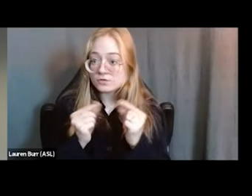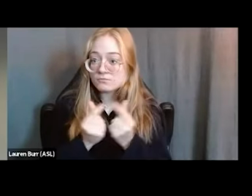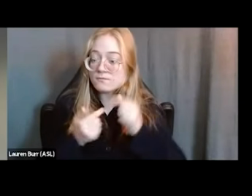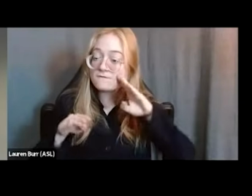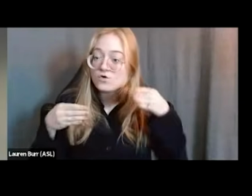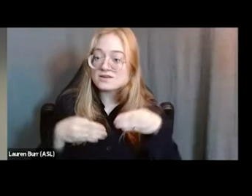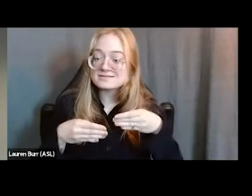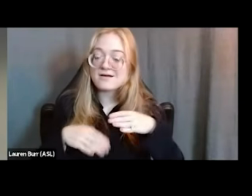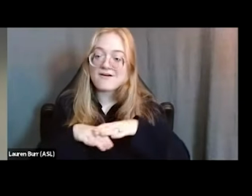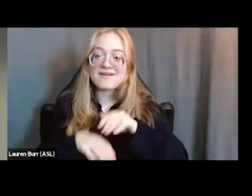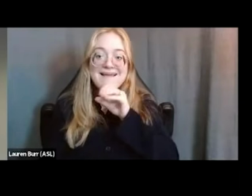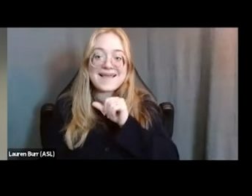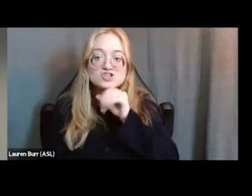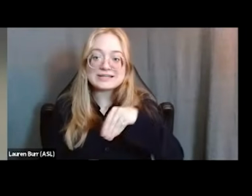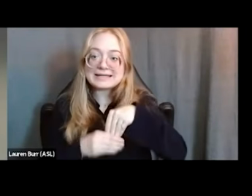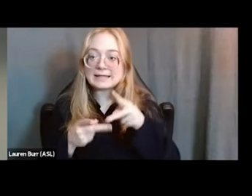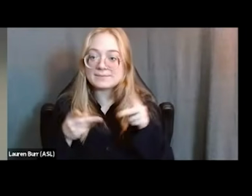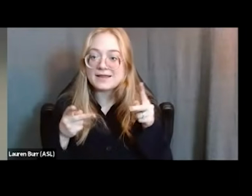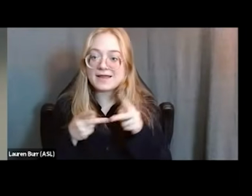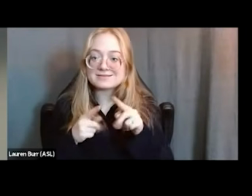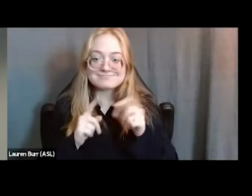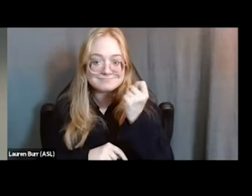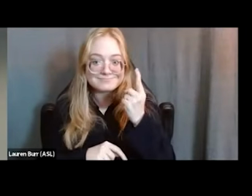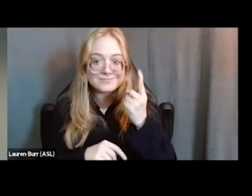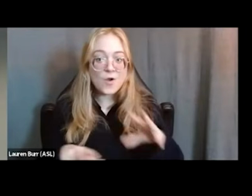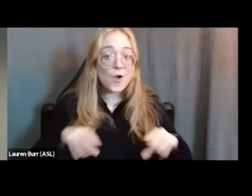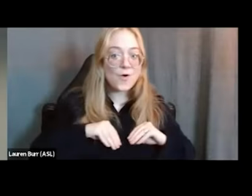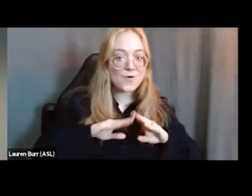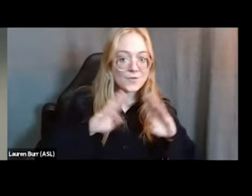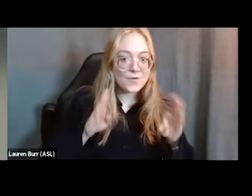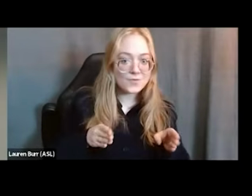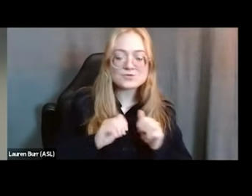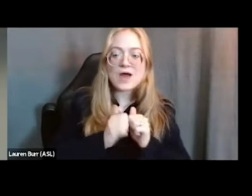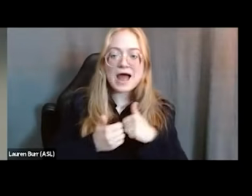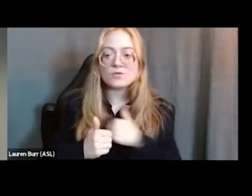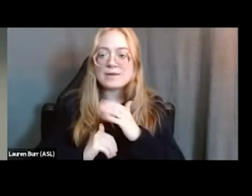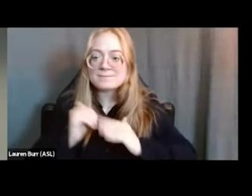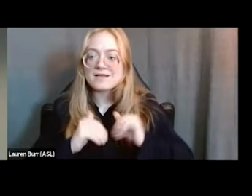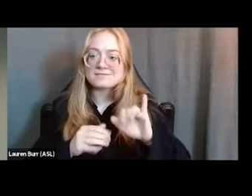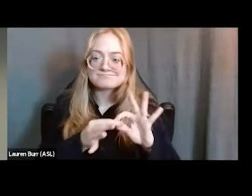but a lot of times they're focused on homeowners. So how do we build that connection, and restructure and build out an arm of that,